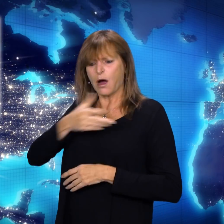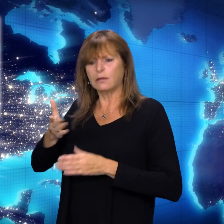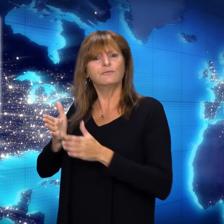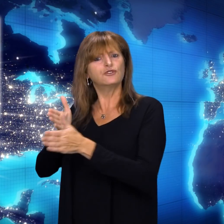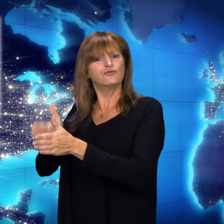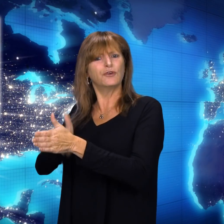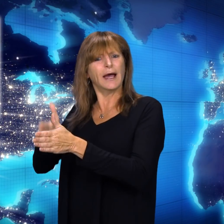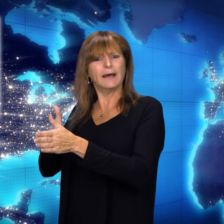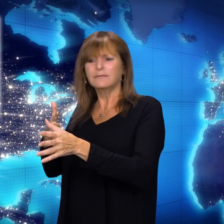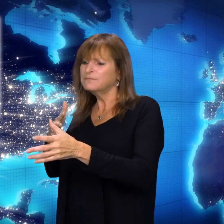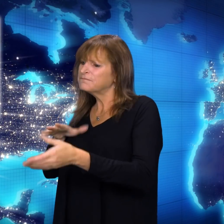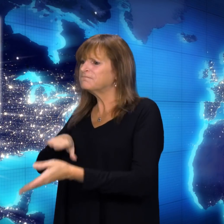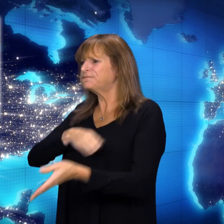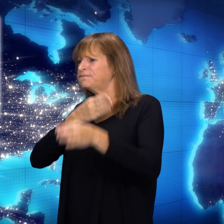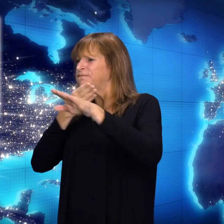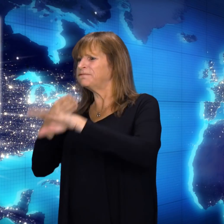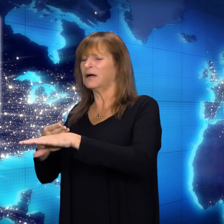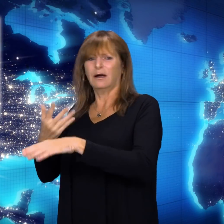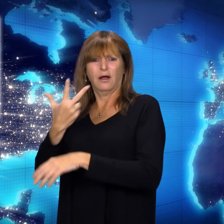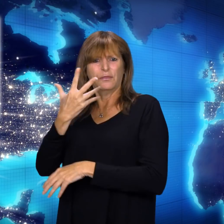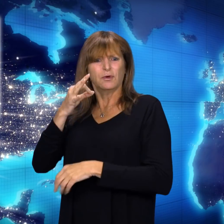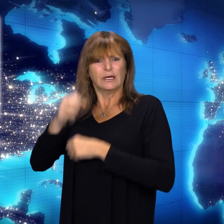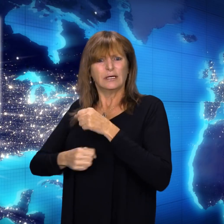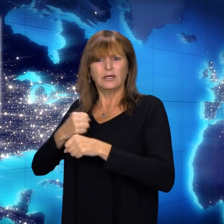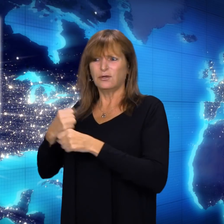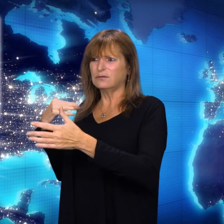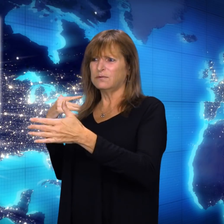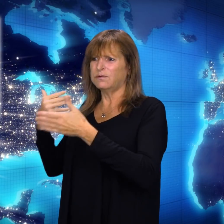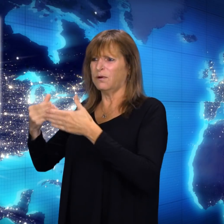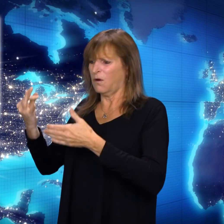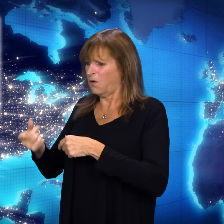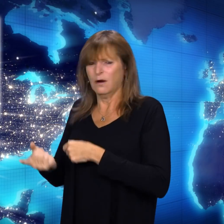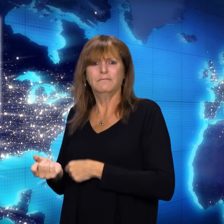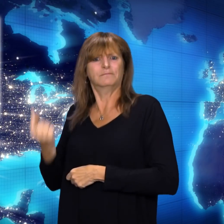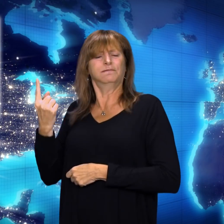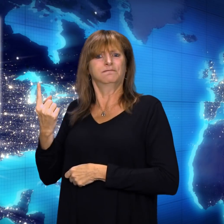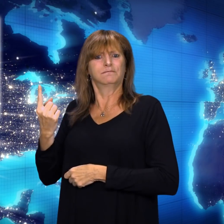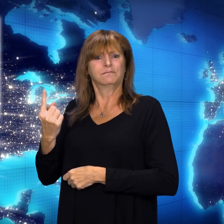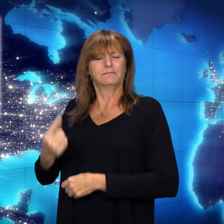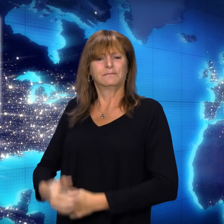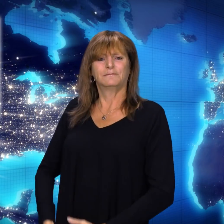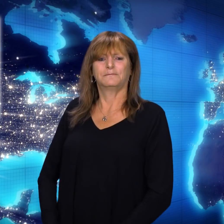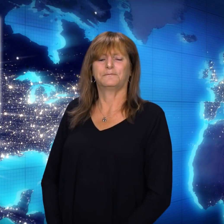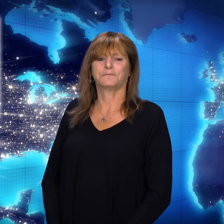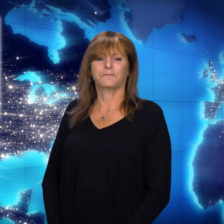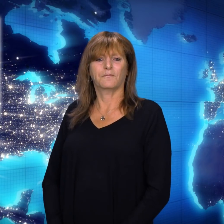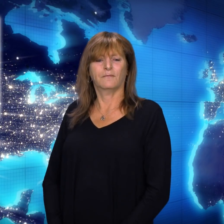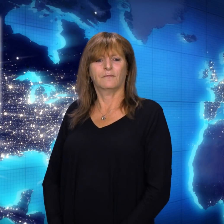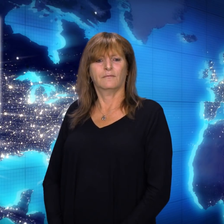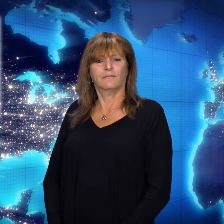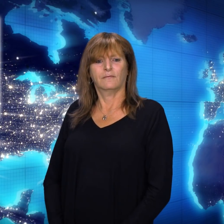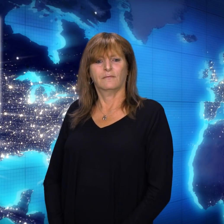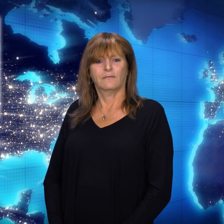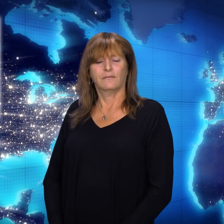Taiwan’s worst train crash in 30 years. Actual speed of the train